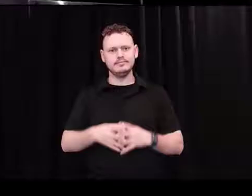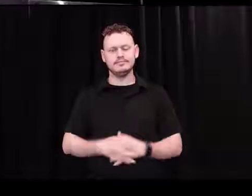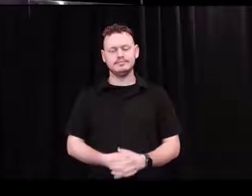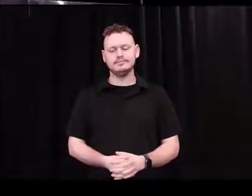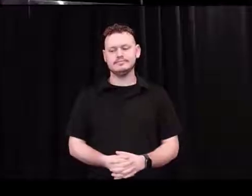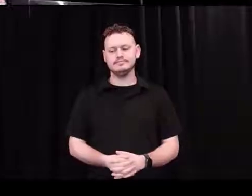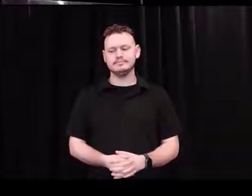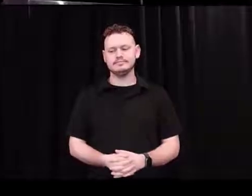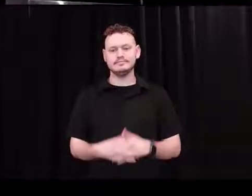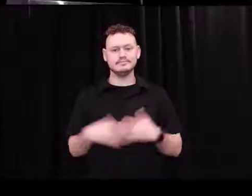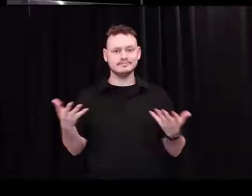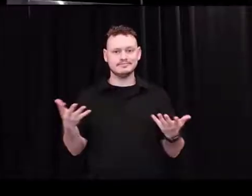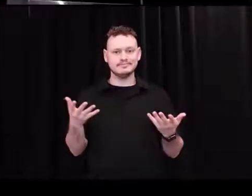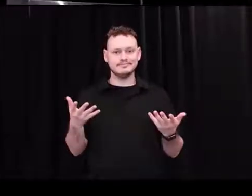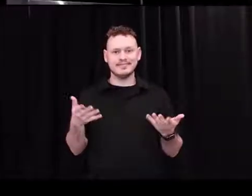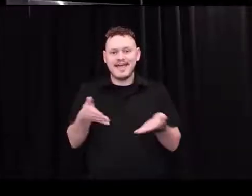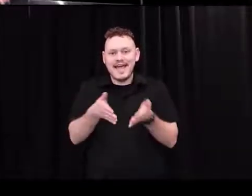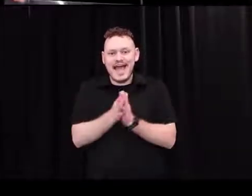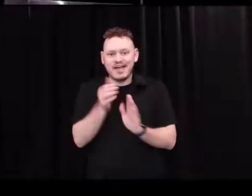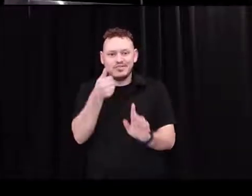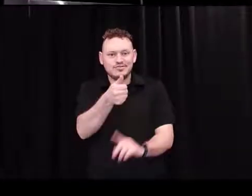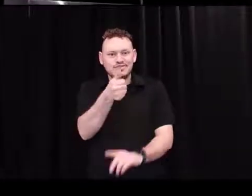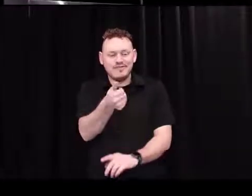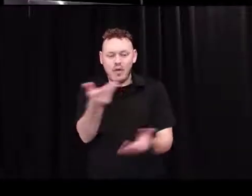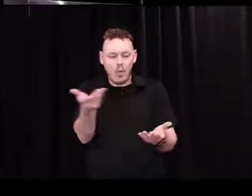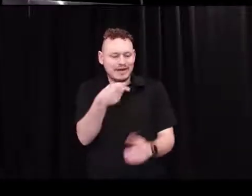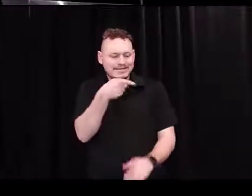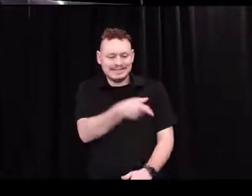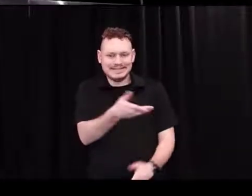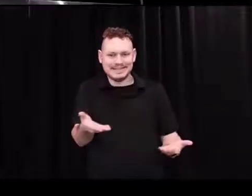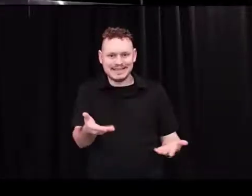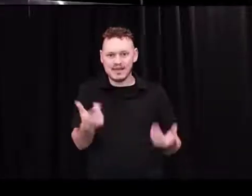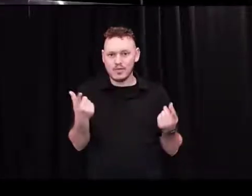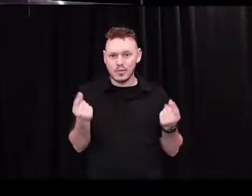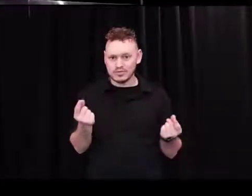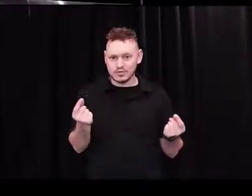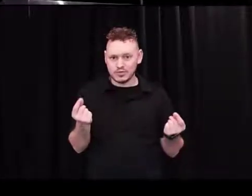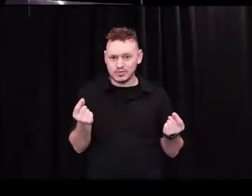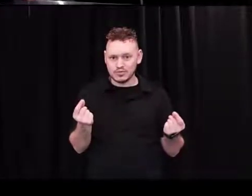In other words, ask yourself what is this thing and what does it do? So in terms of what is this